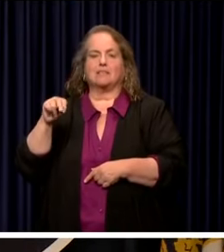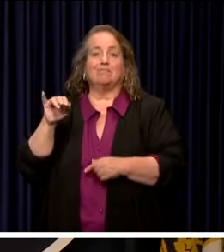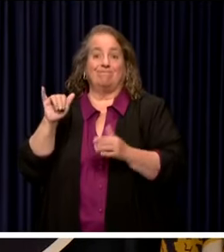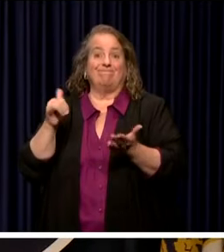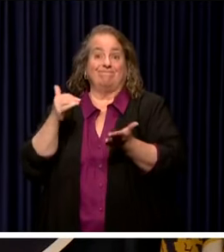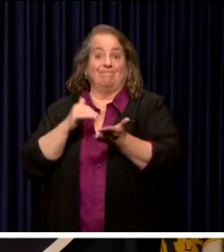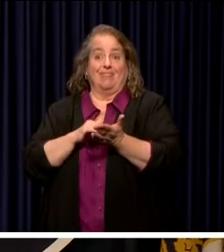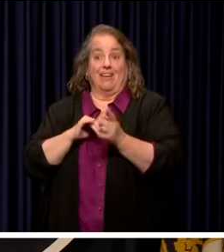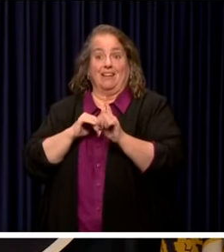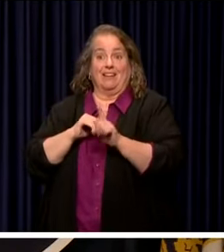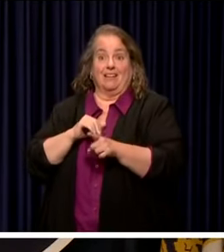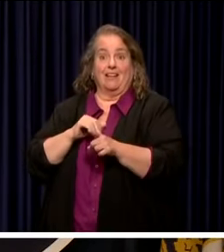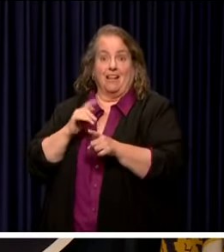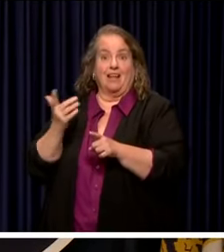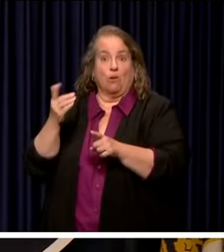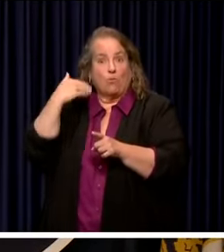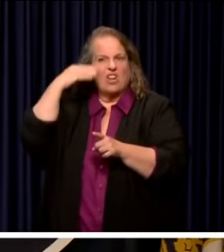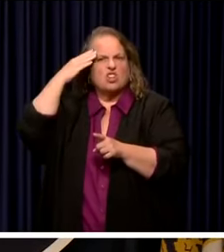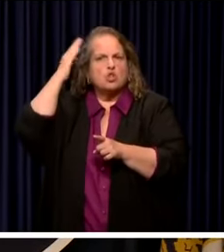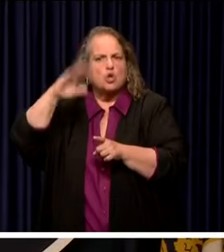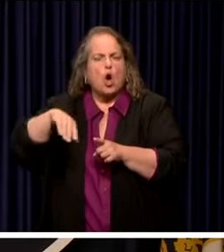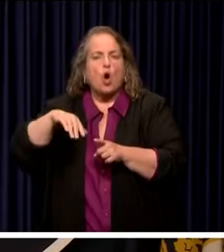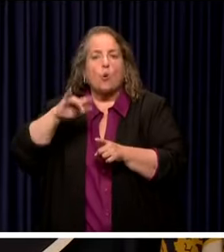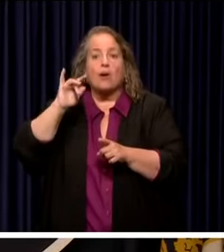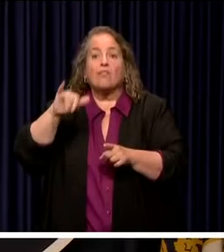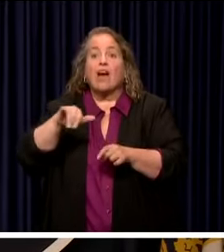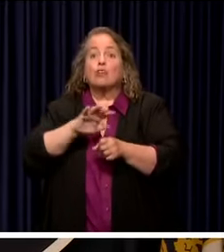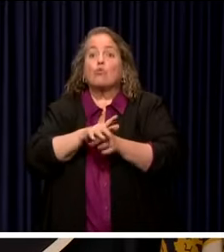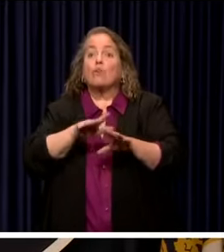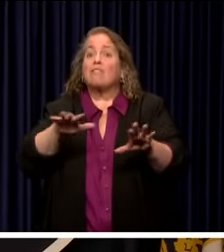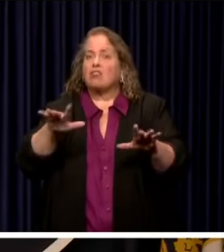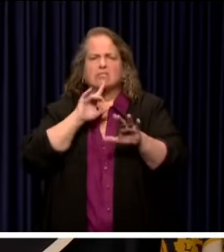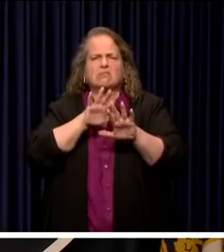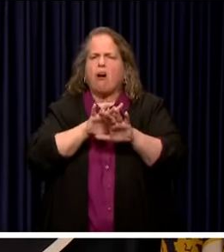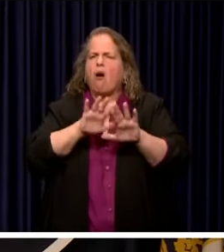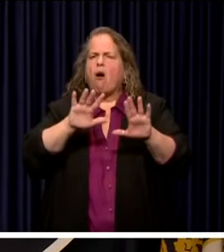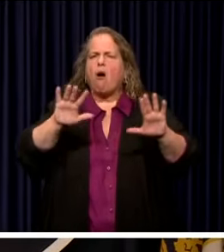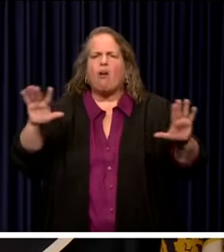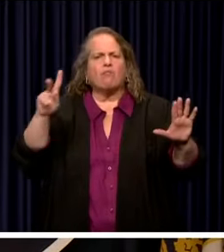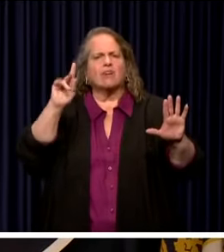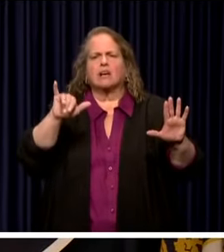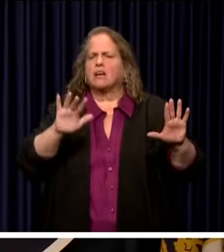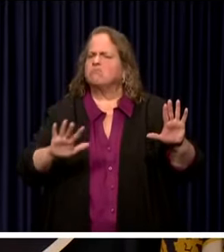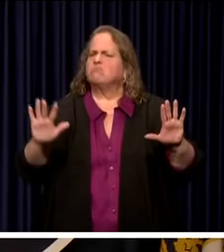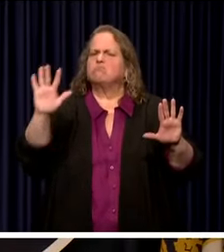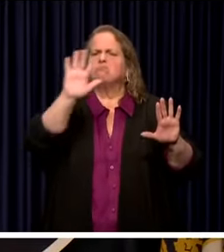ARE GOING TO BE GRIEVING AND GRIEVING IN ONE OF THE MOST